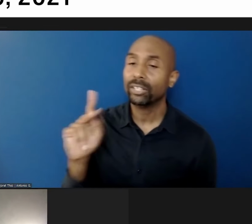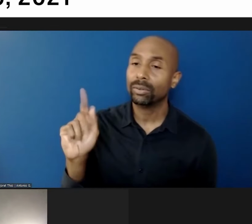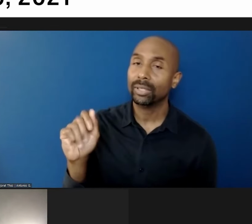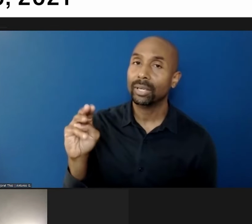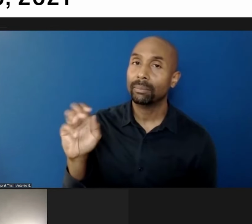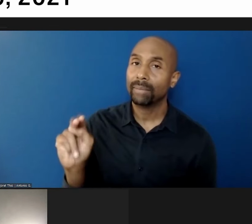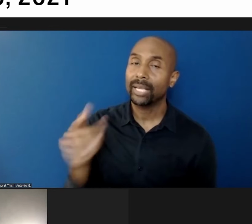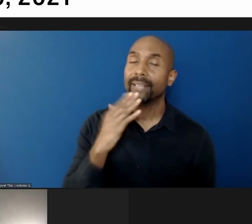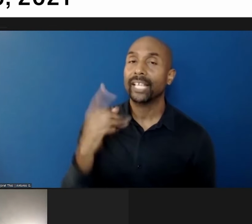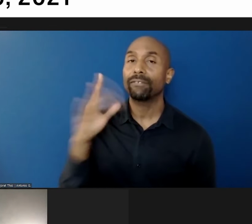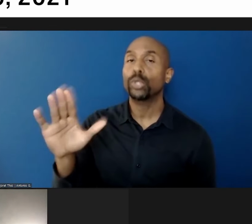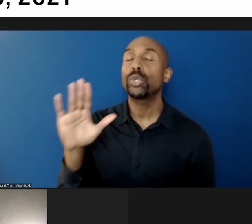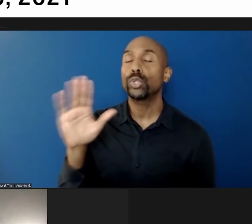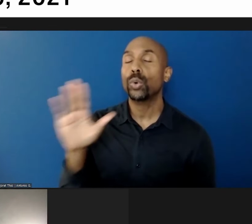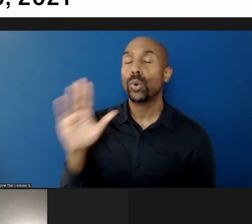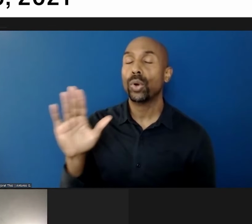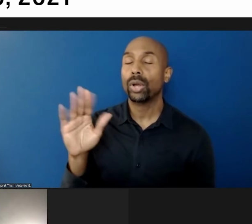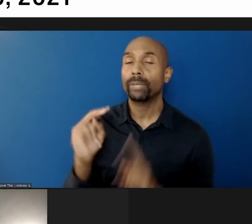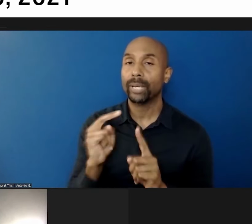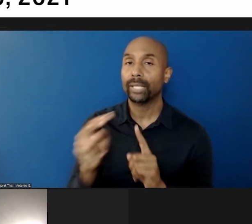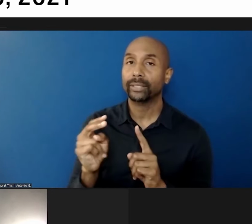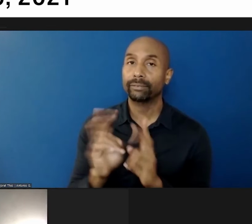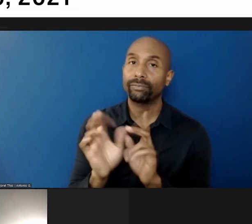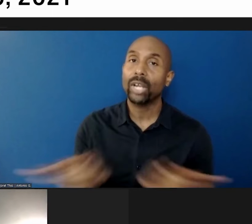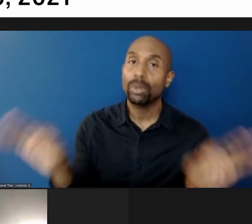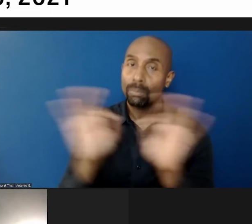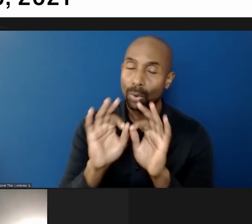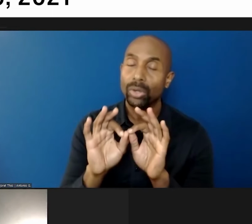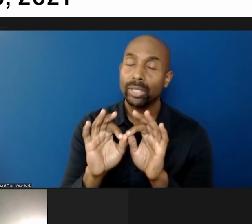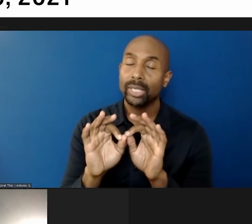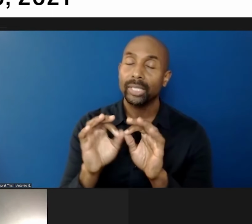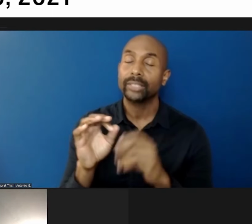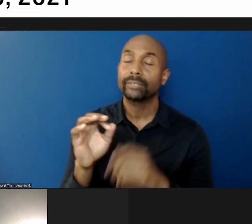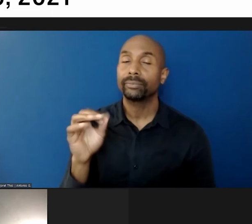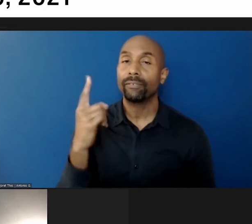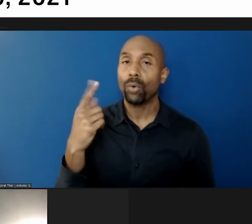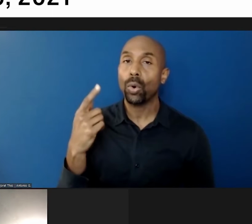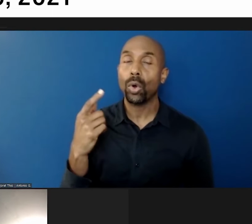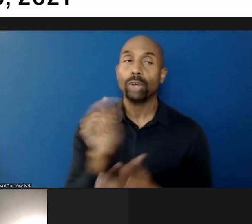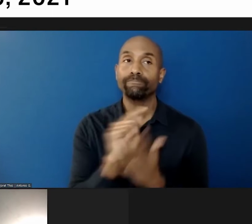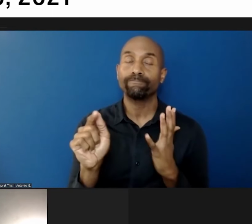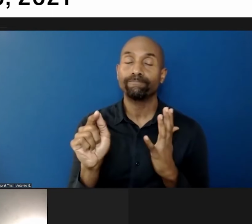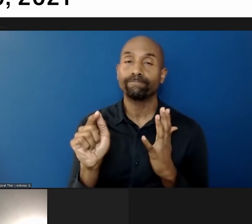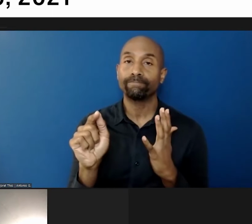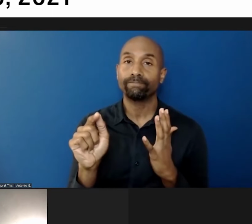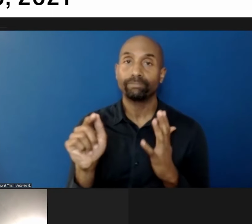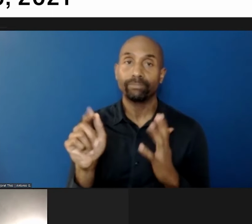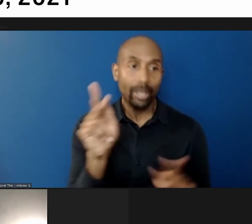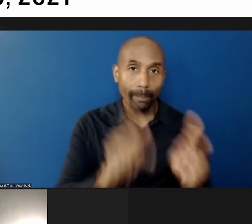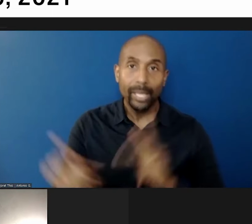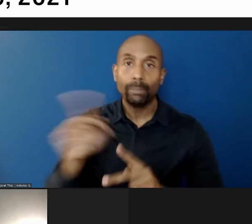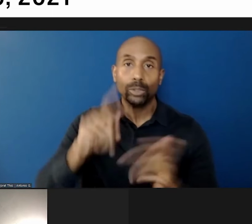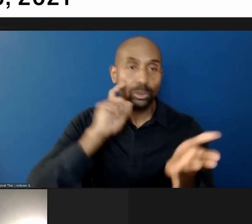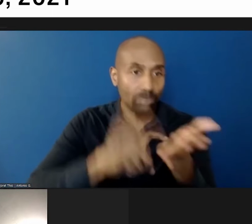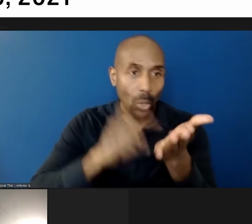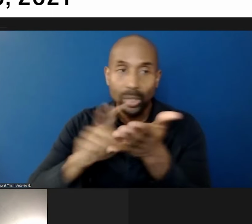to recognize the barriers and realize that we can't move forward and address the roots